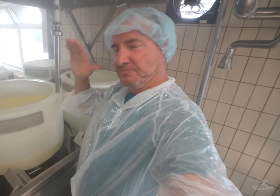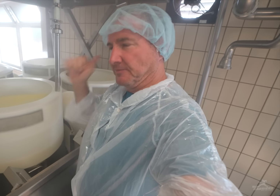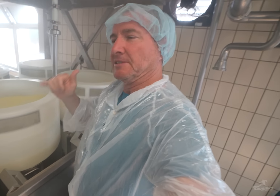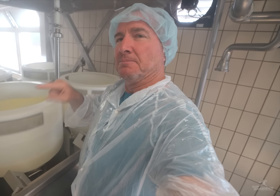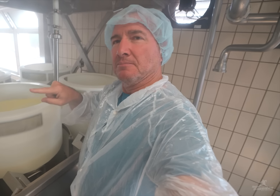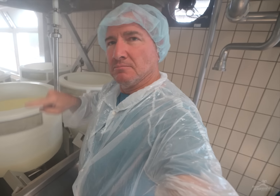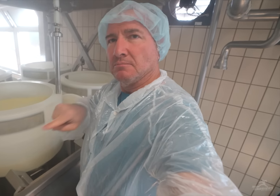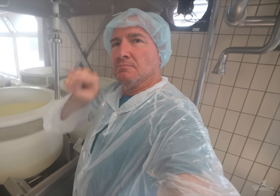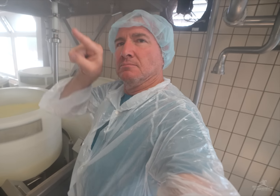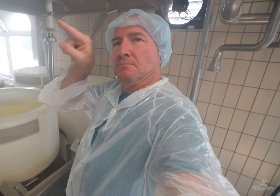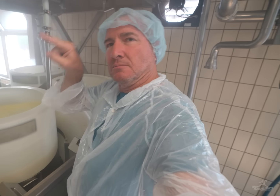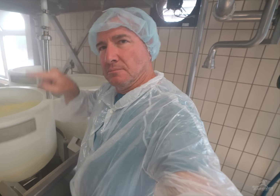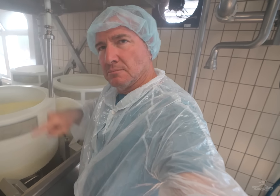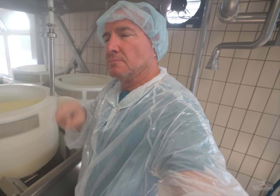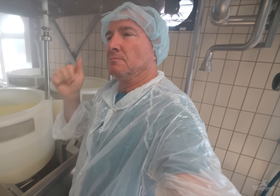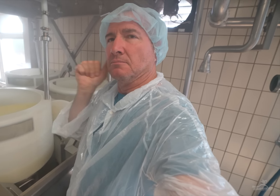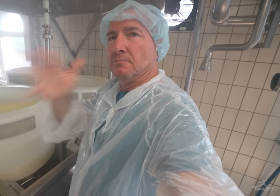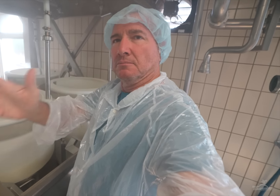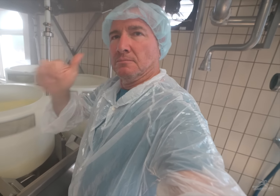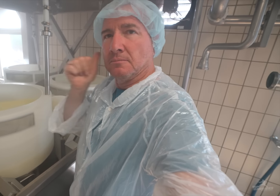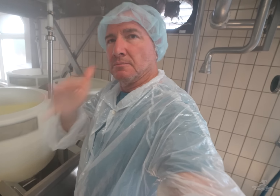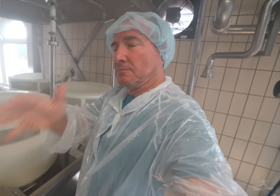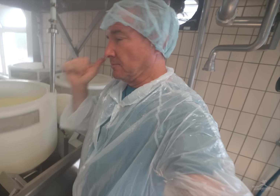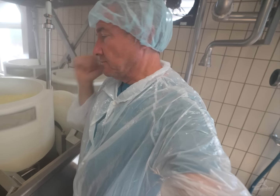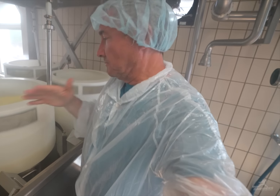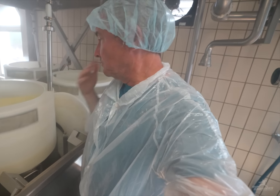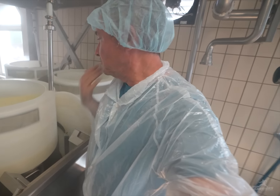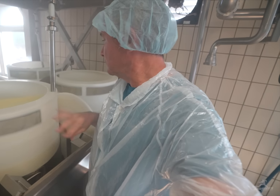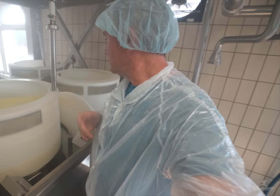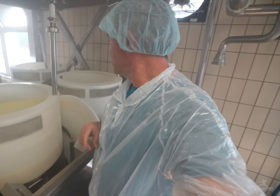And this process is repeated every day.